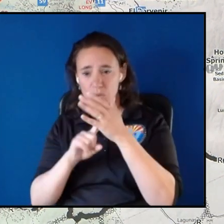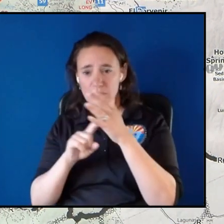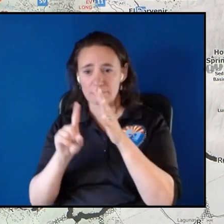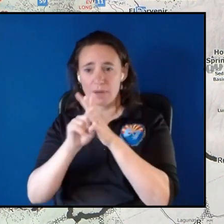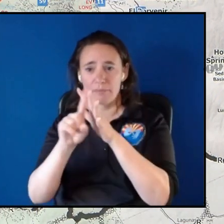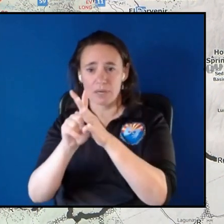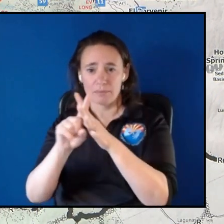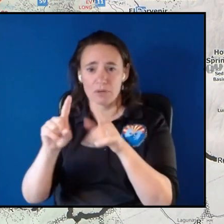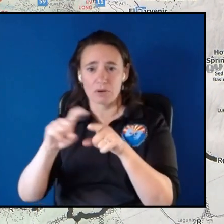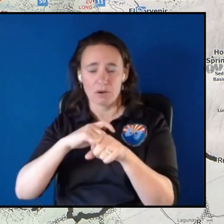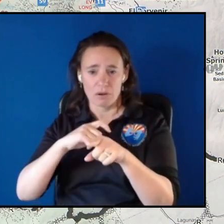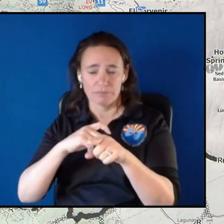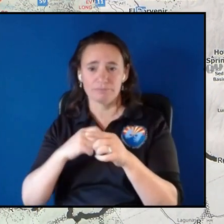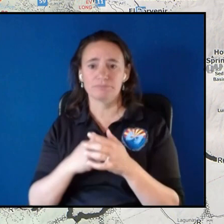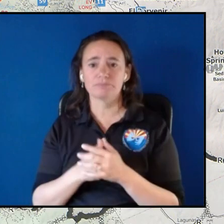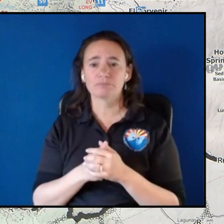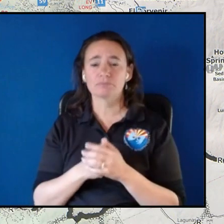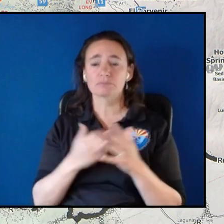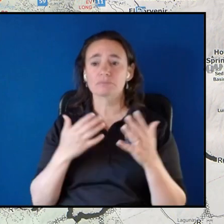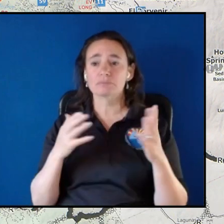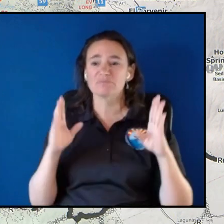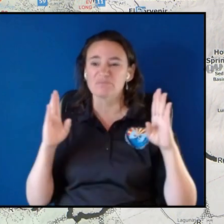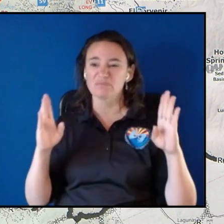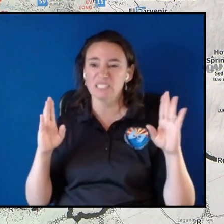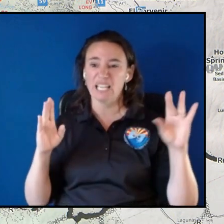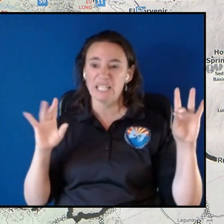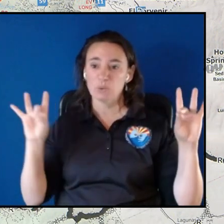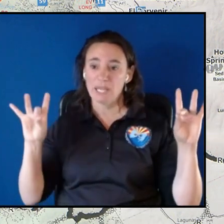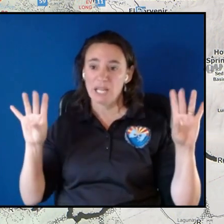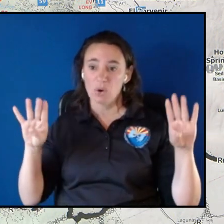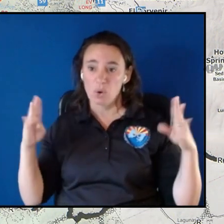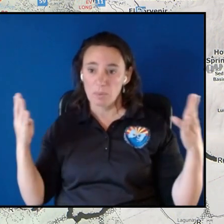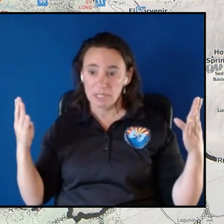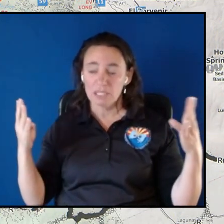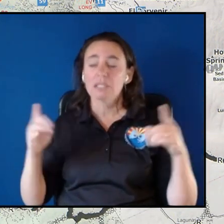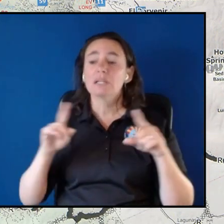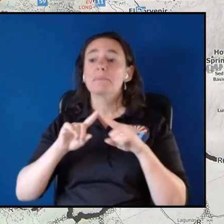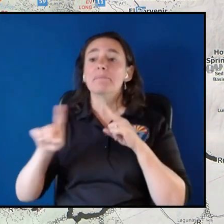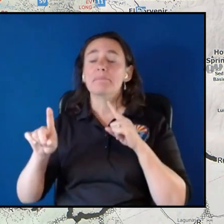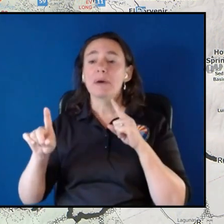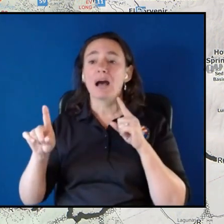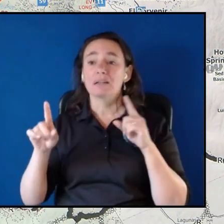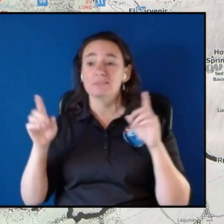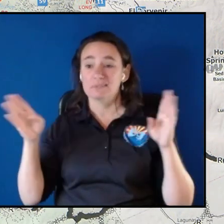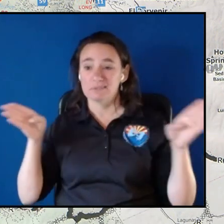or outside those hours, you've heard the Sheriff talk about. Feel free to call 911 and their dispatch centers